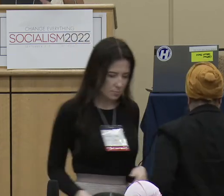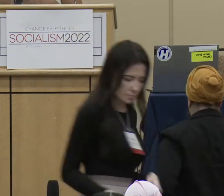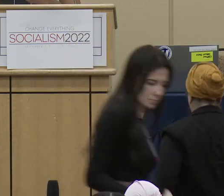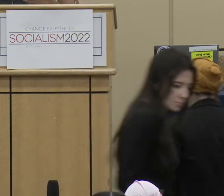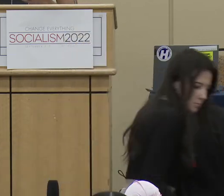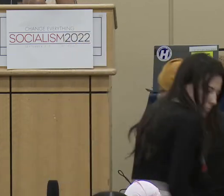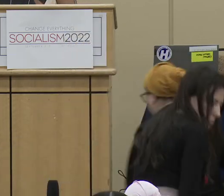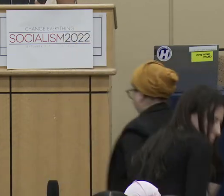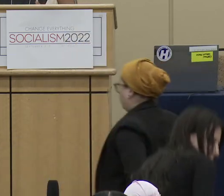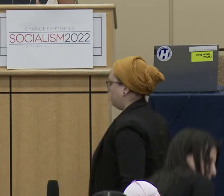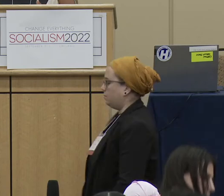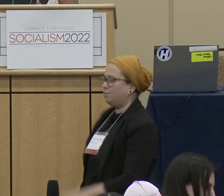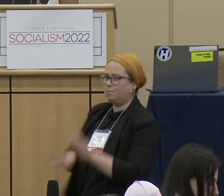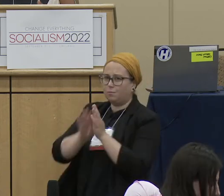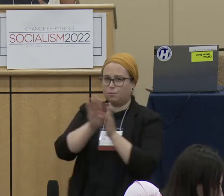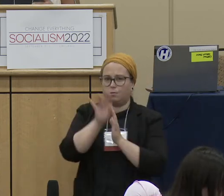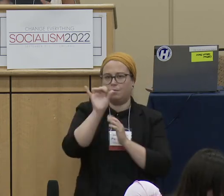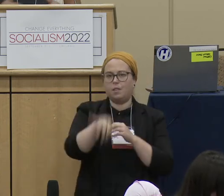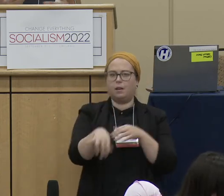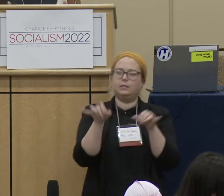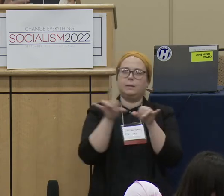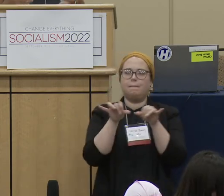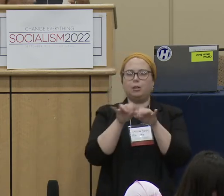of success . They manufacture our desires, so we buy more